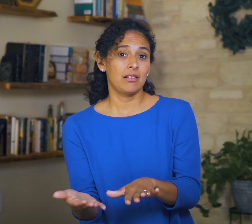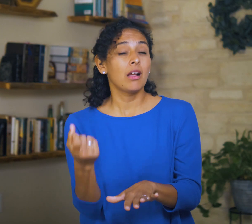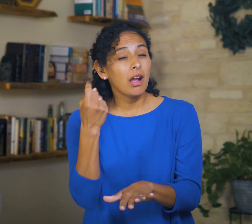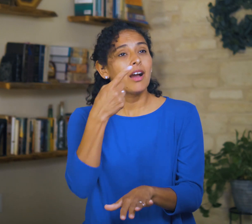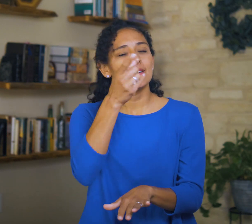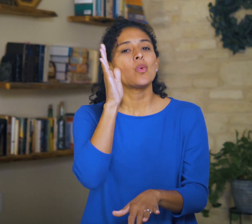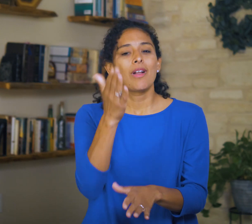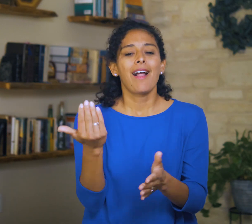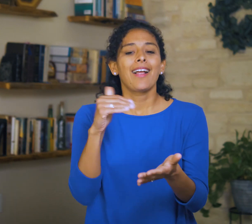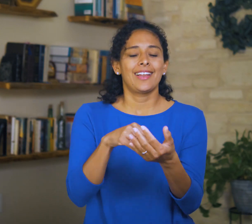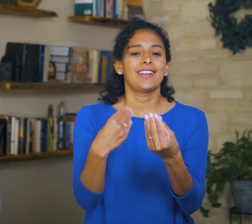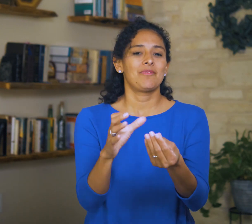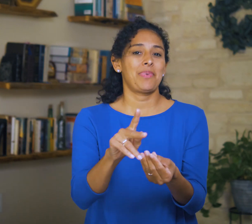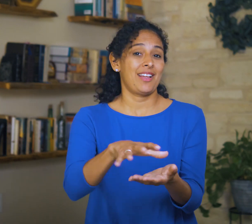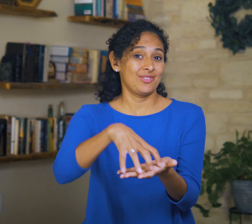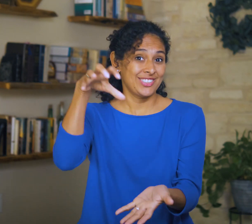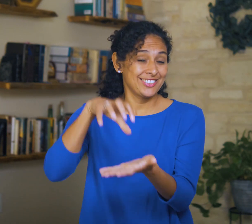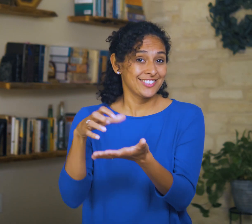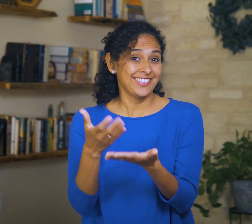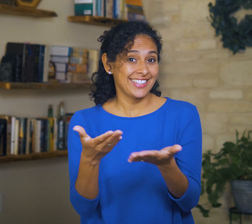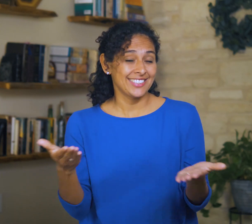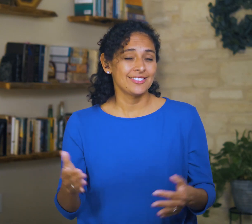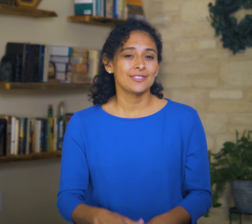but He will restore her fortunes!